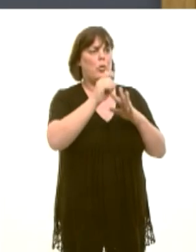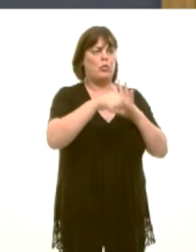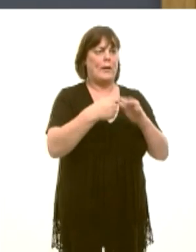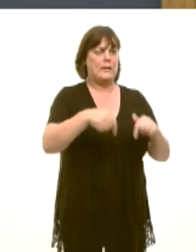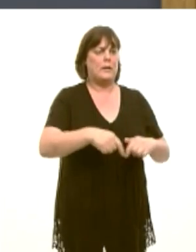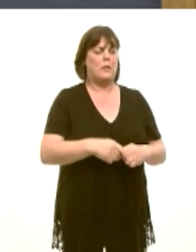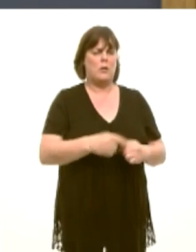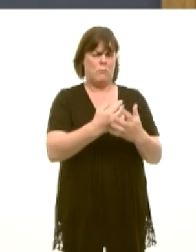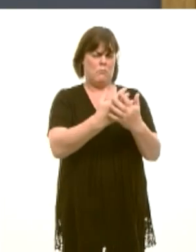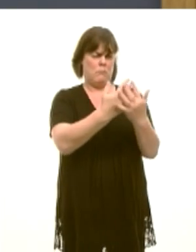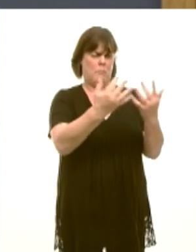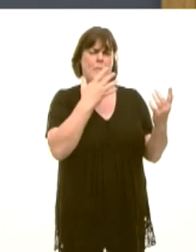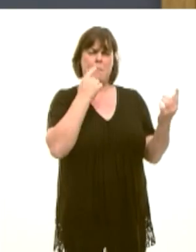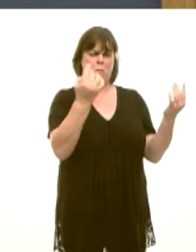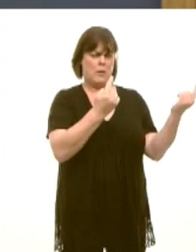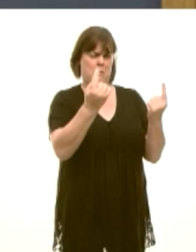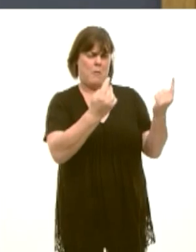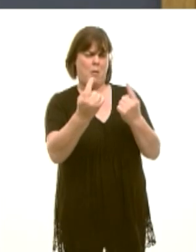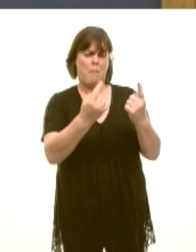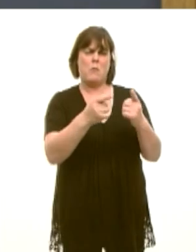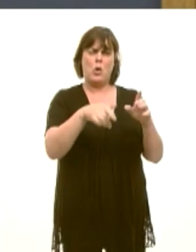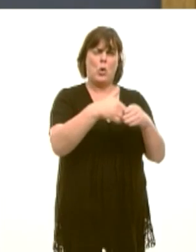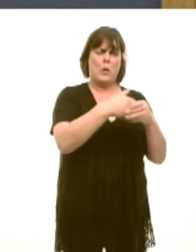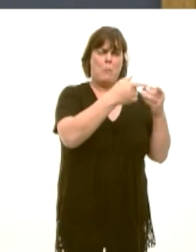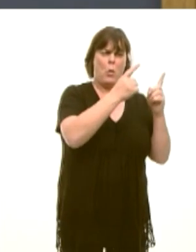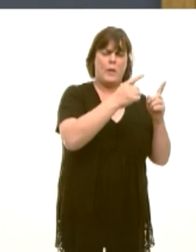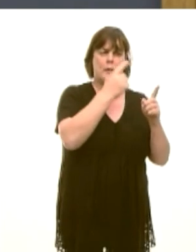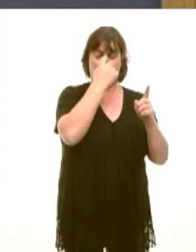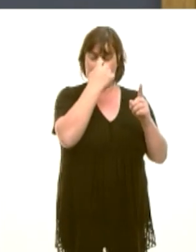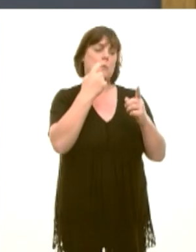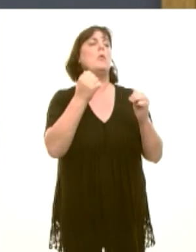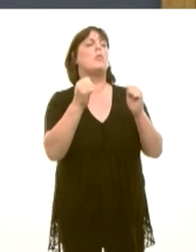amongst those present, including employers, that apprenticeships are a hugely worthwhile